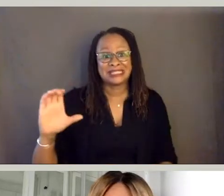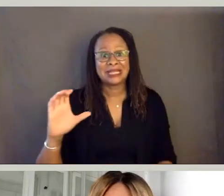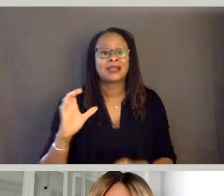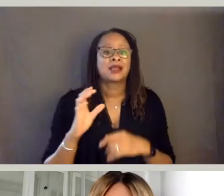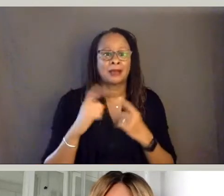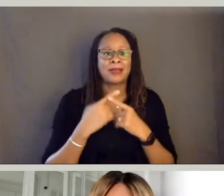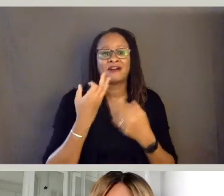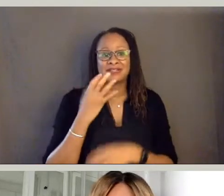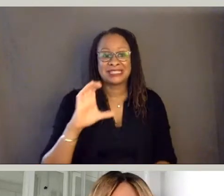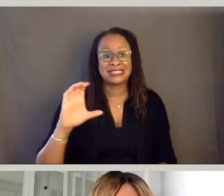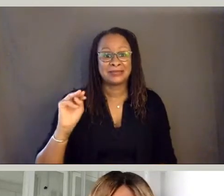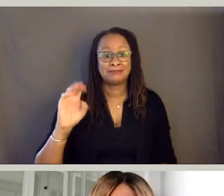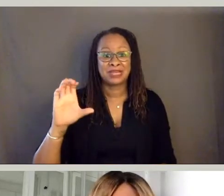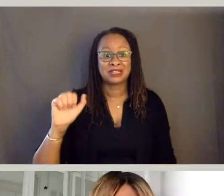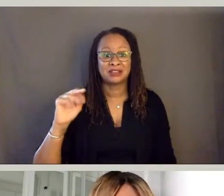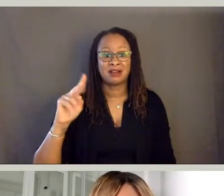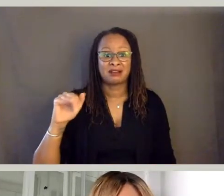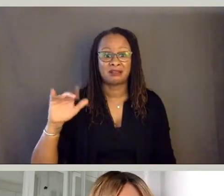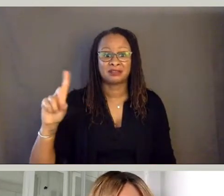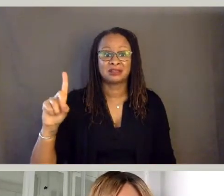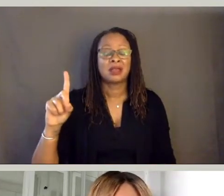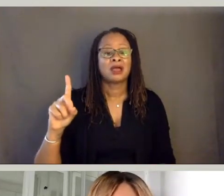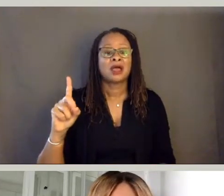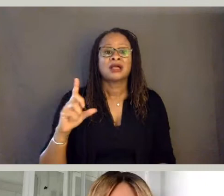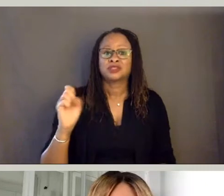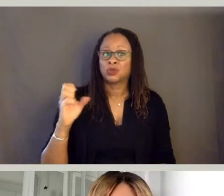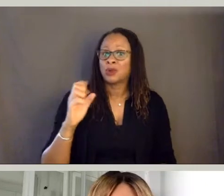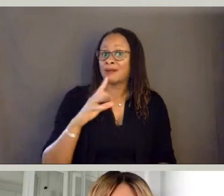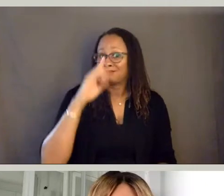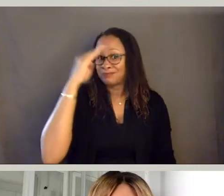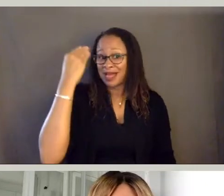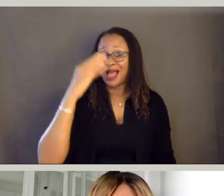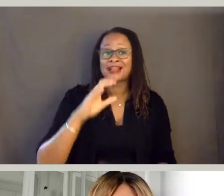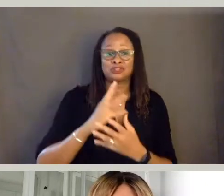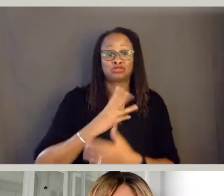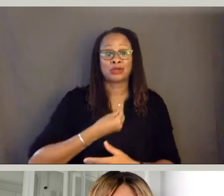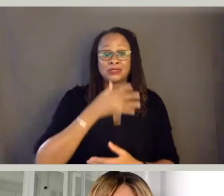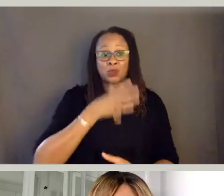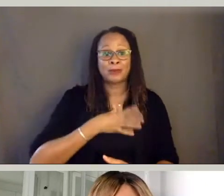who ended up in prison for defending herself, and Jacque Gares who directed that.